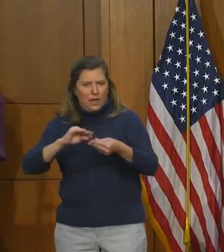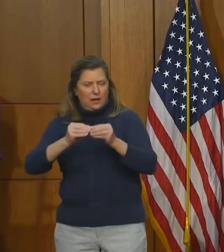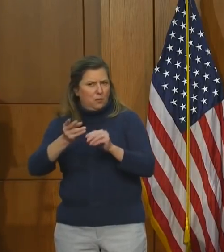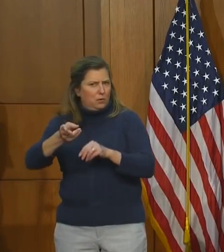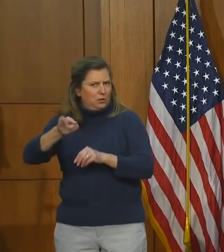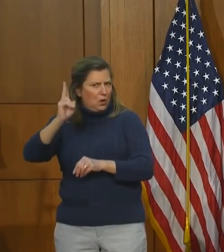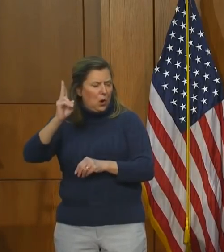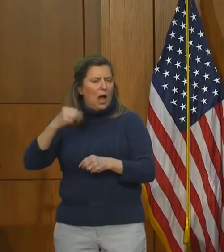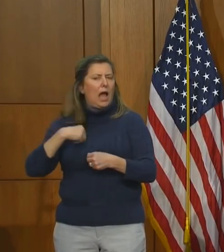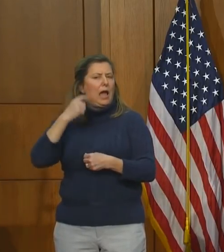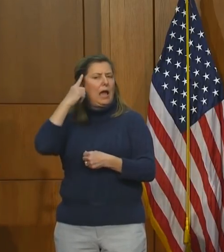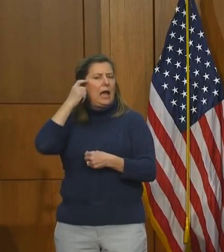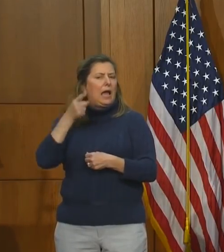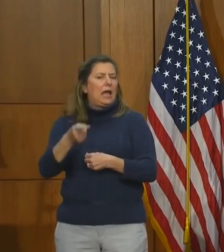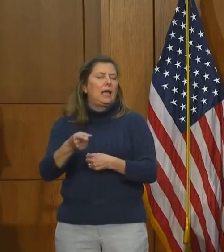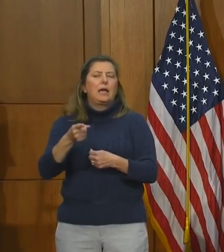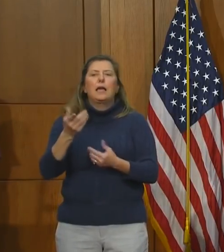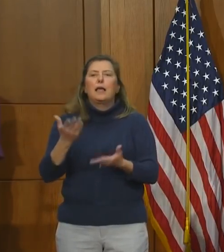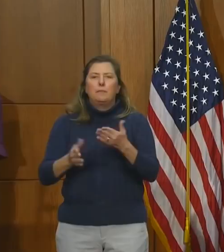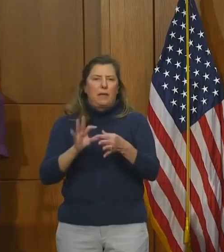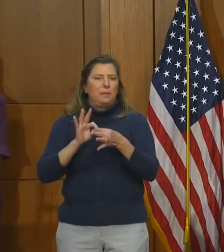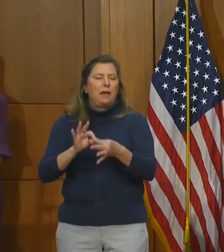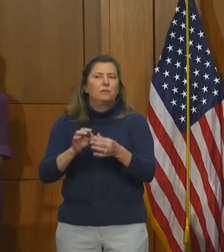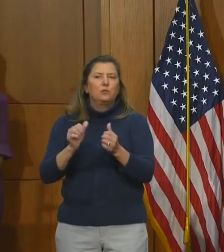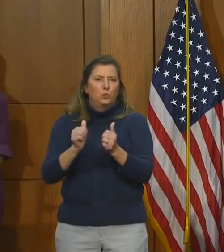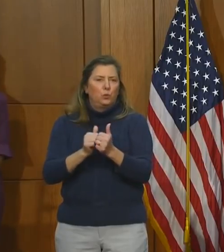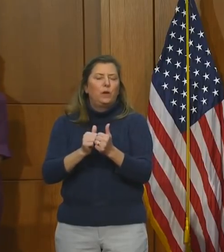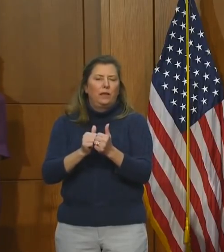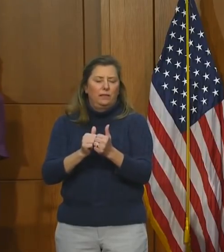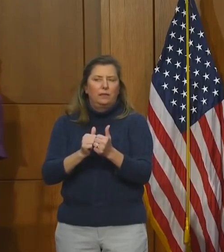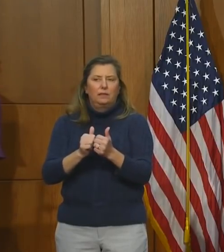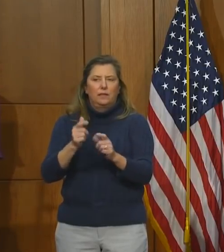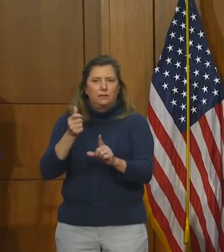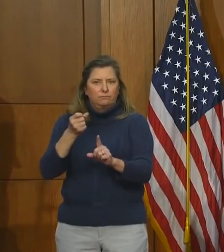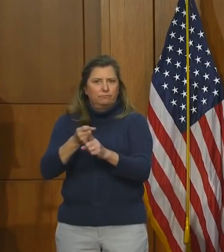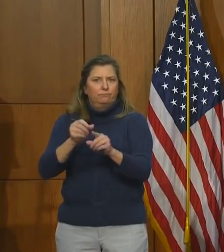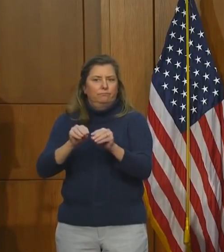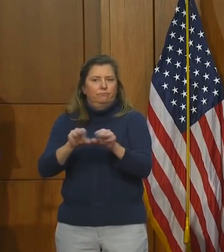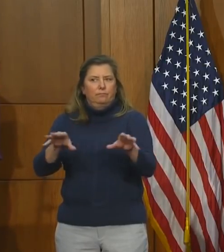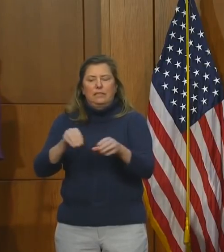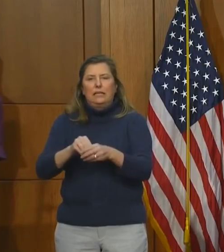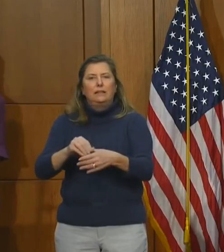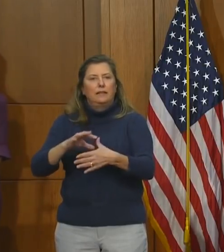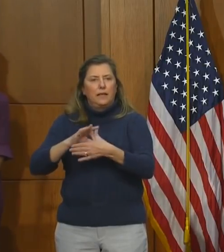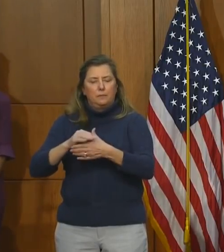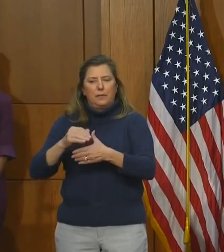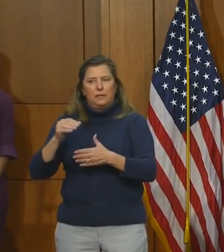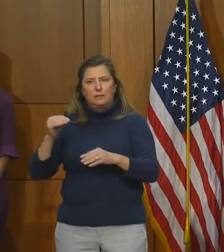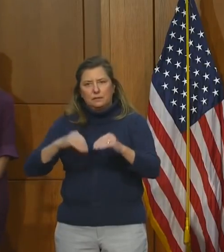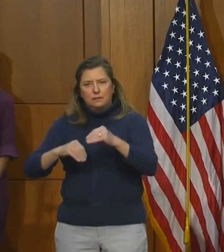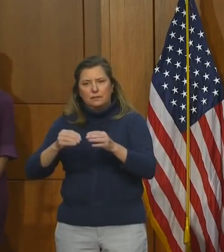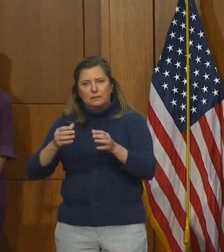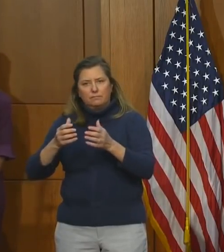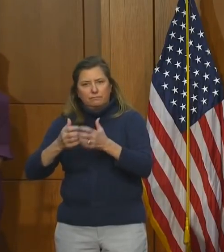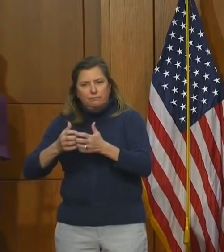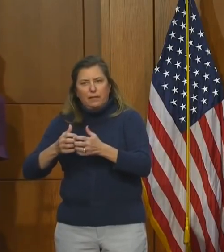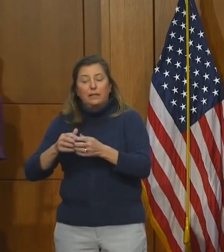THAT ETHNIC ETHNIC. DEMOGRAPHIC THIS IS A ON THE SIDE I DON'T KNOW EXACTLY WHY THAT NUMBER IS